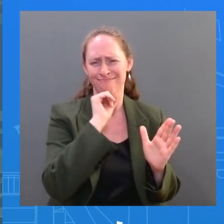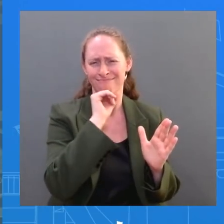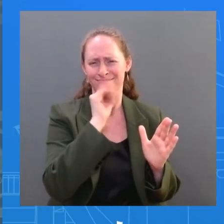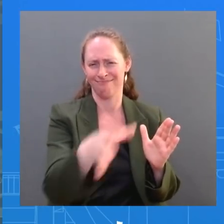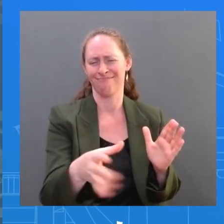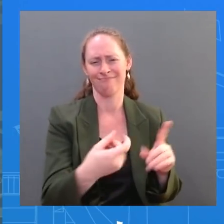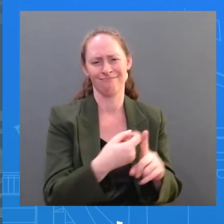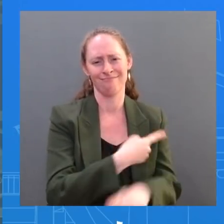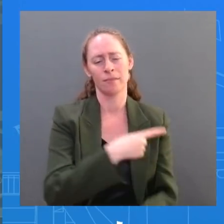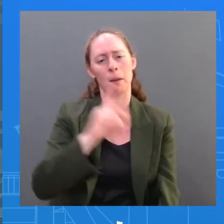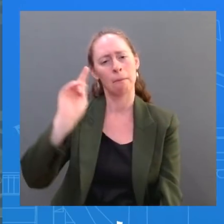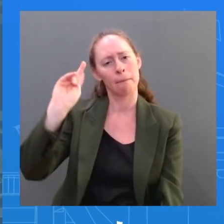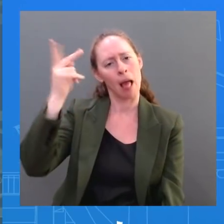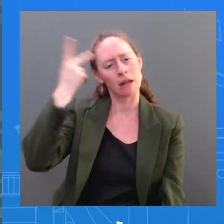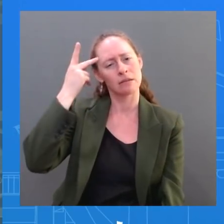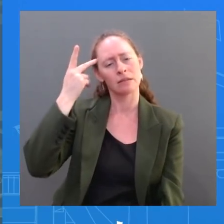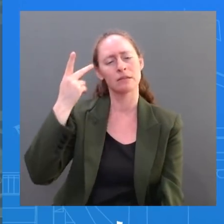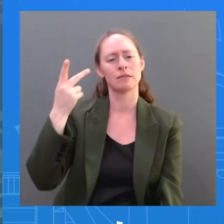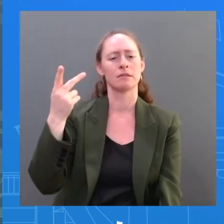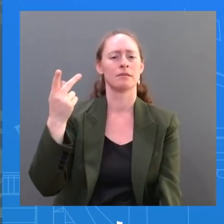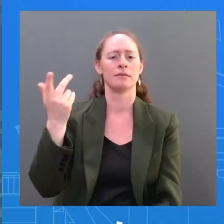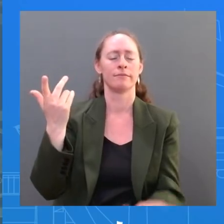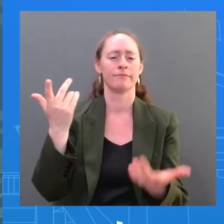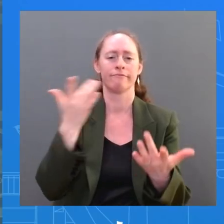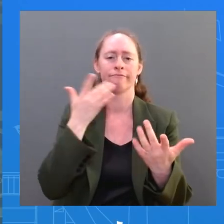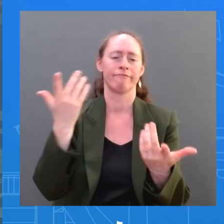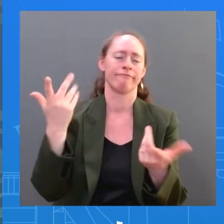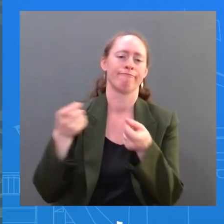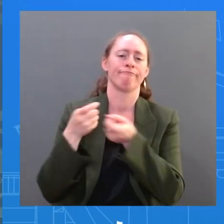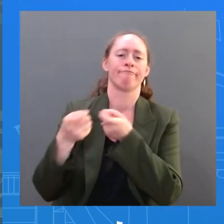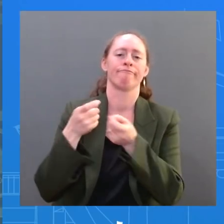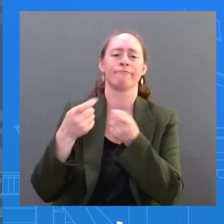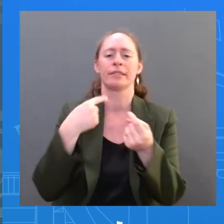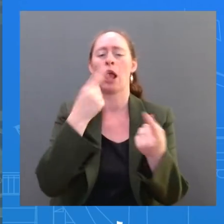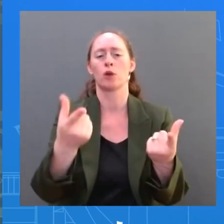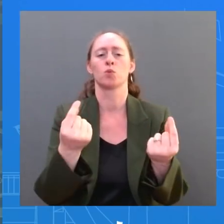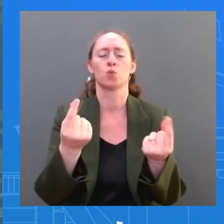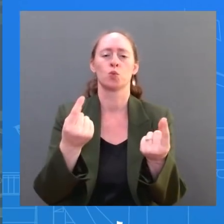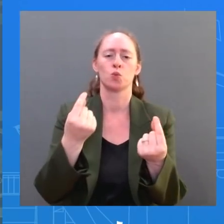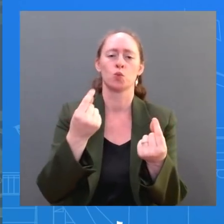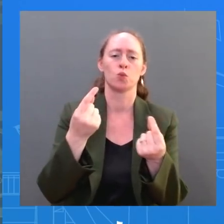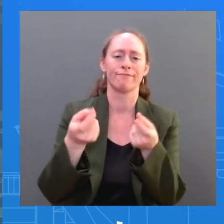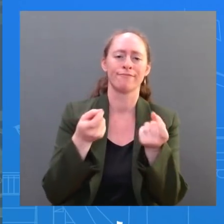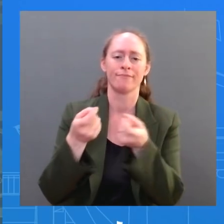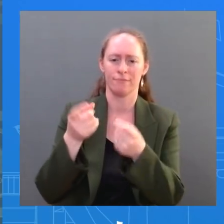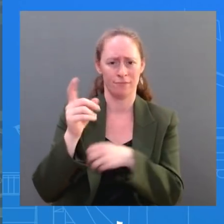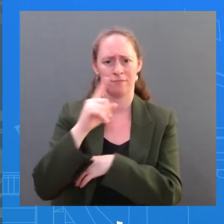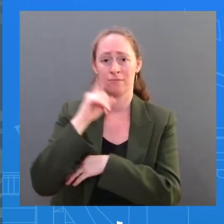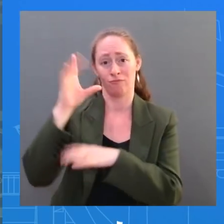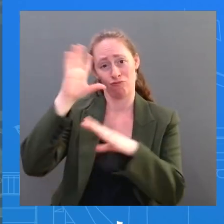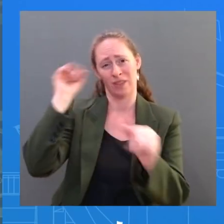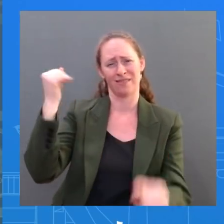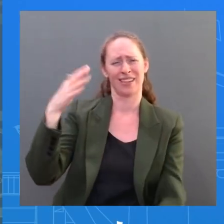A decision that was made -- he disagrees with that decision. He thinks it's extreme. We have to be sure, and we continue --